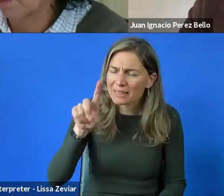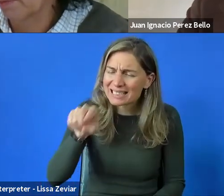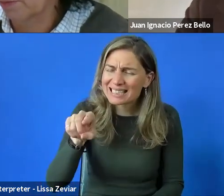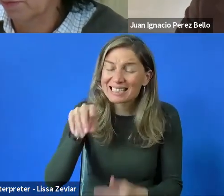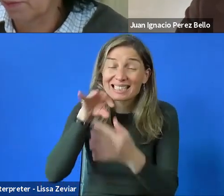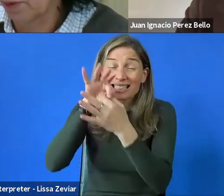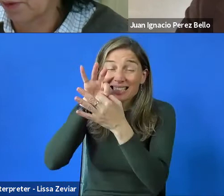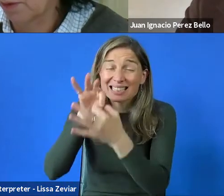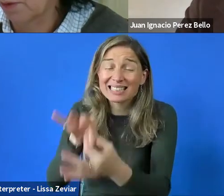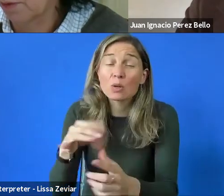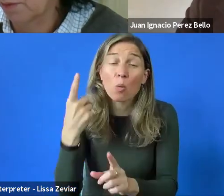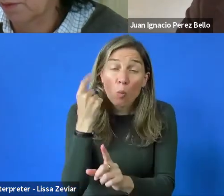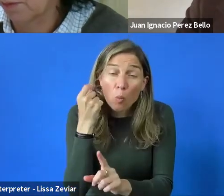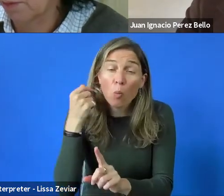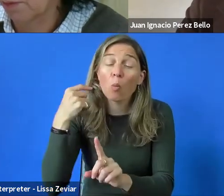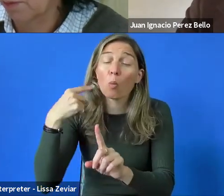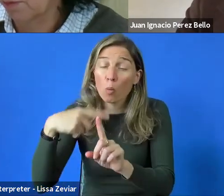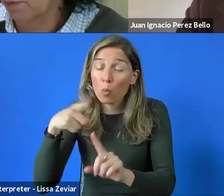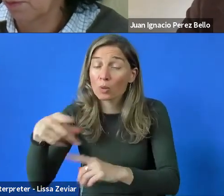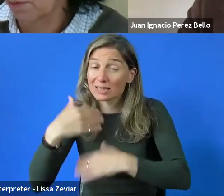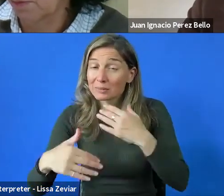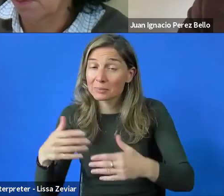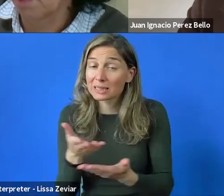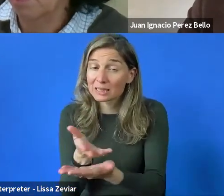when accessing this procedure, how is the gender dimension